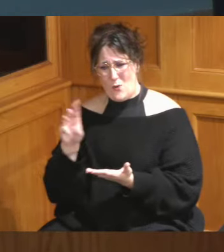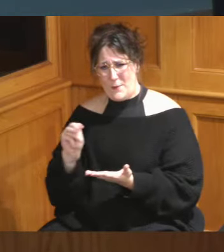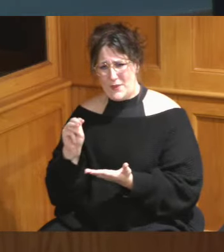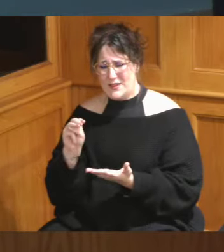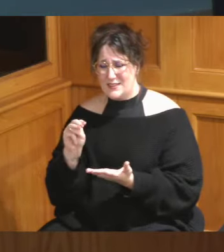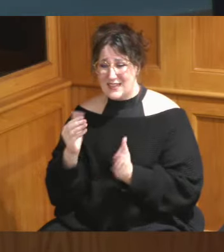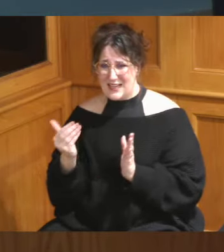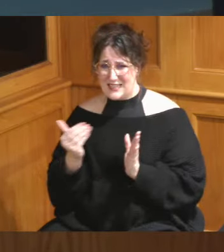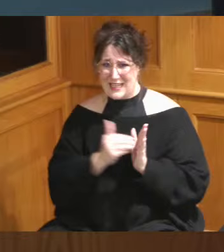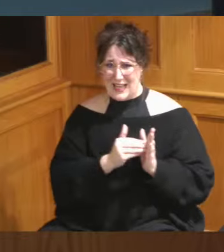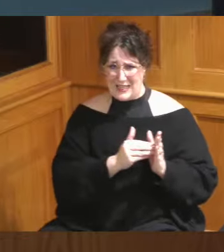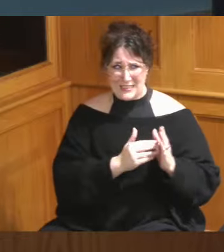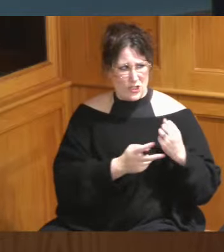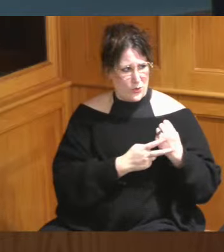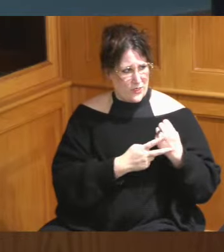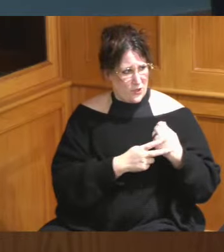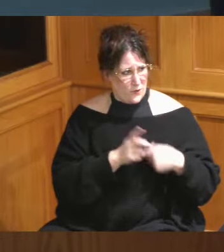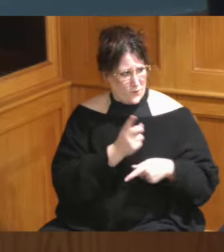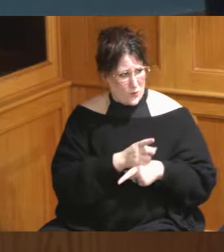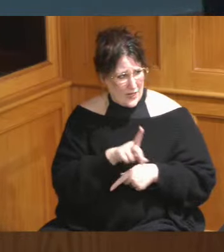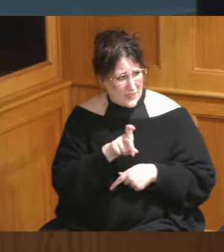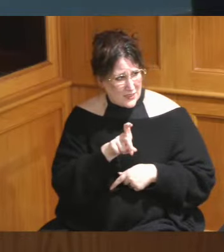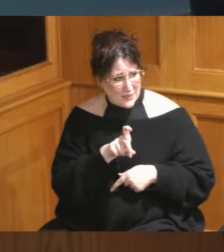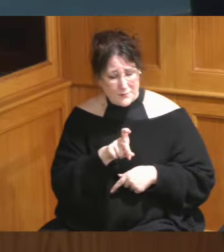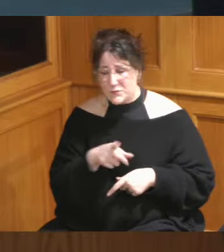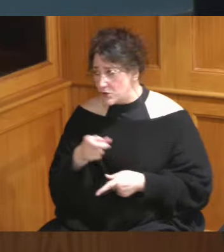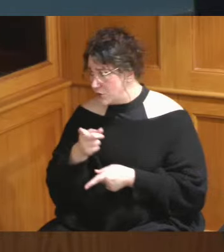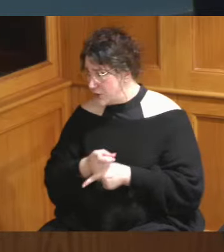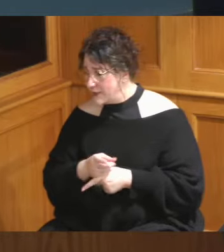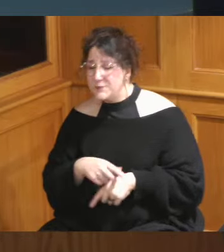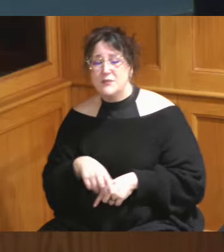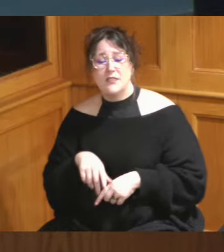reserve. Am I right about that? It's against the reserve. Yeah. this is something else that we will